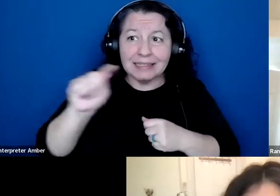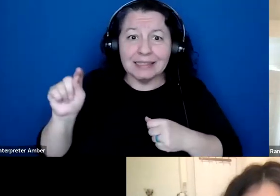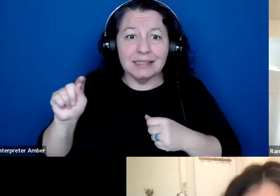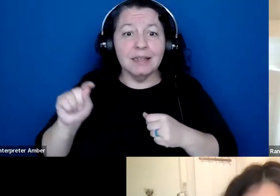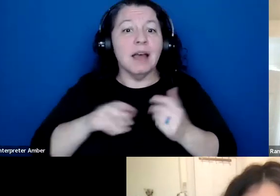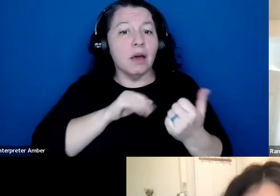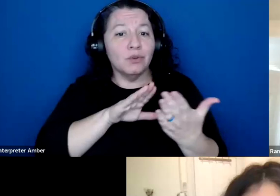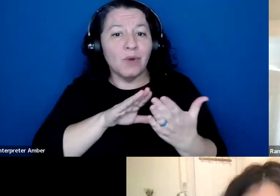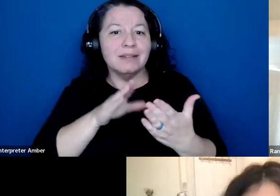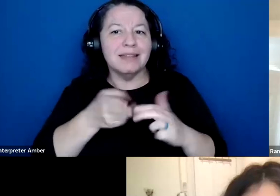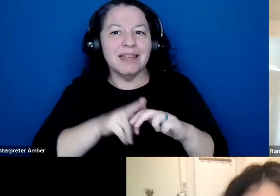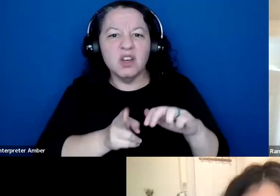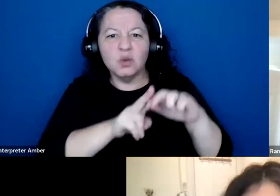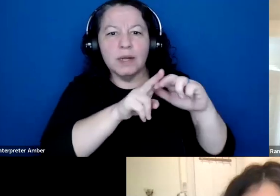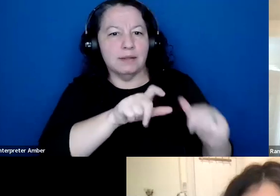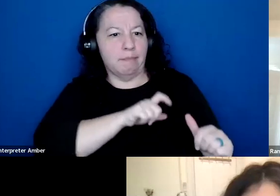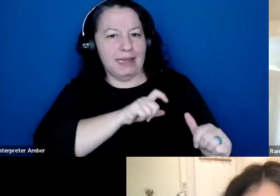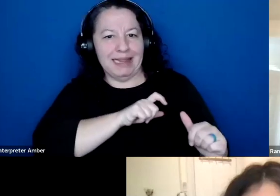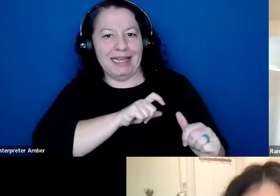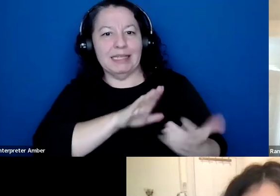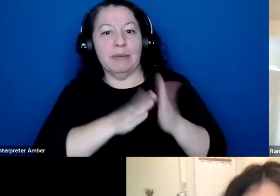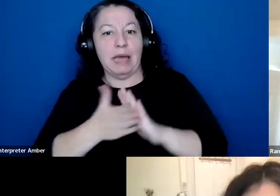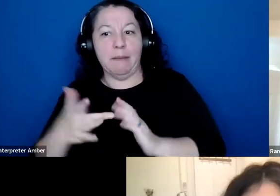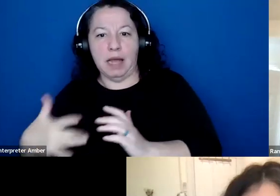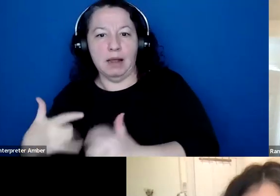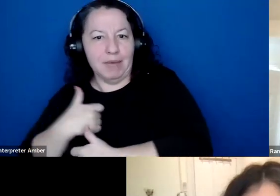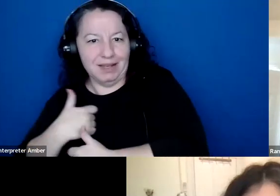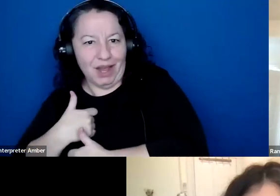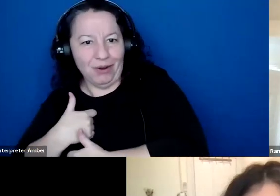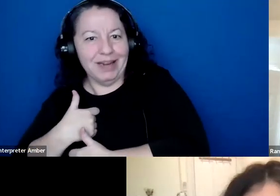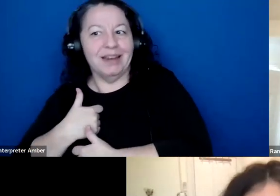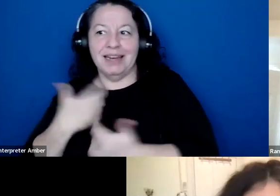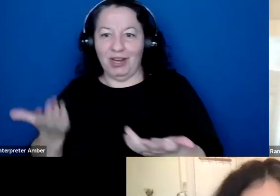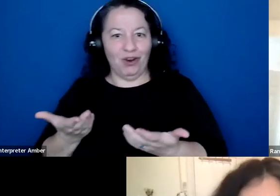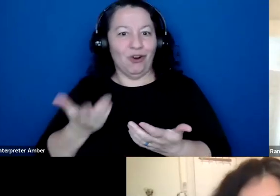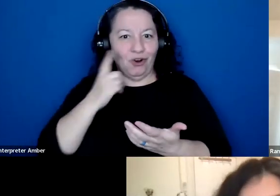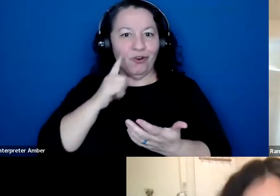police militarization here on Turtle Island is something that gets us a start.